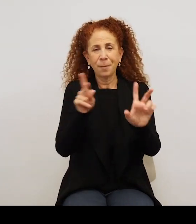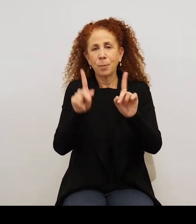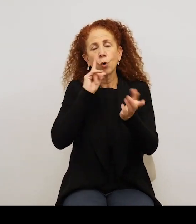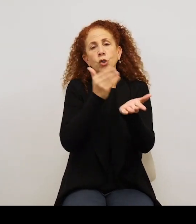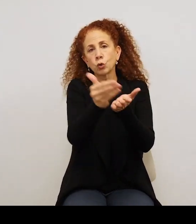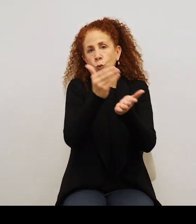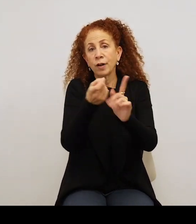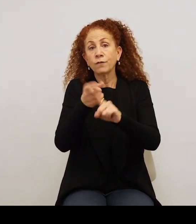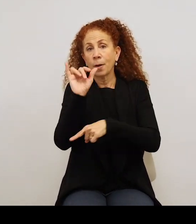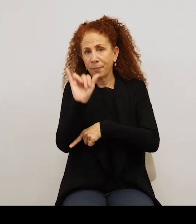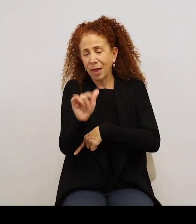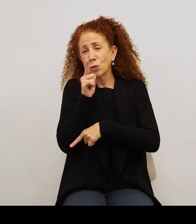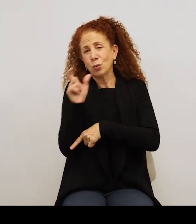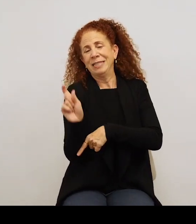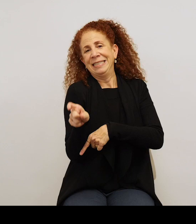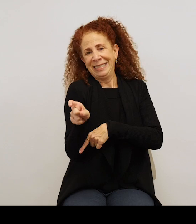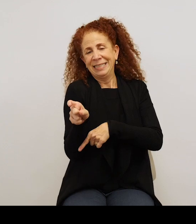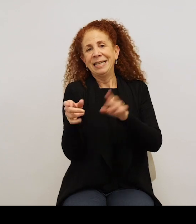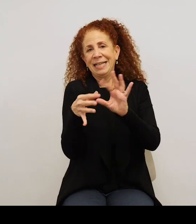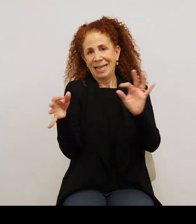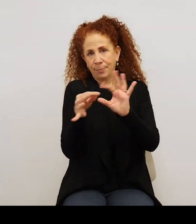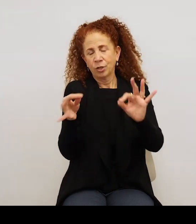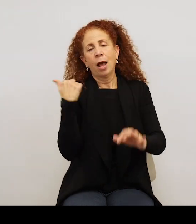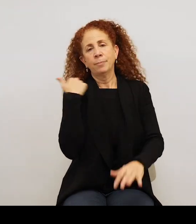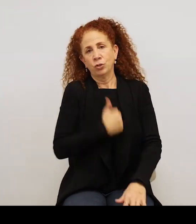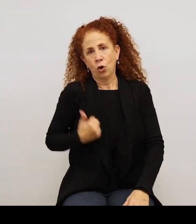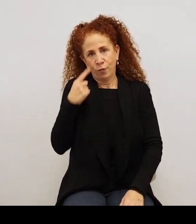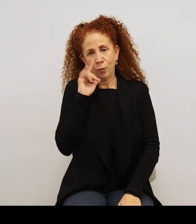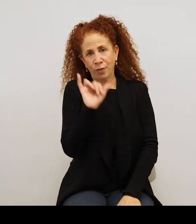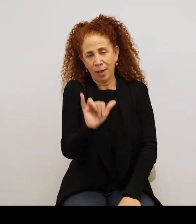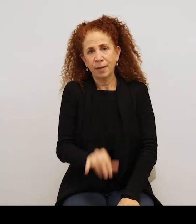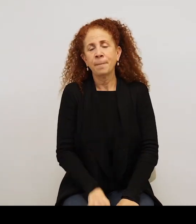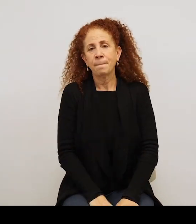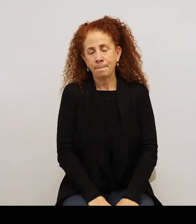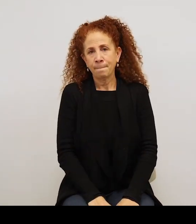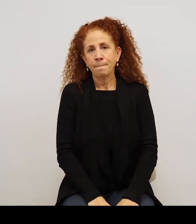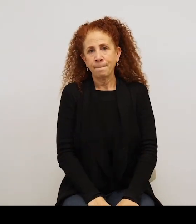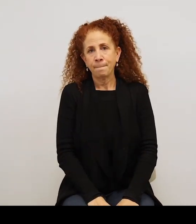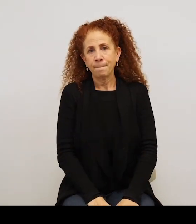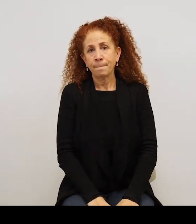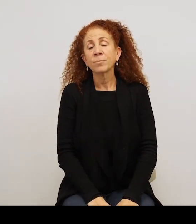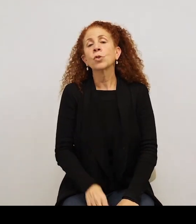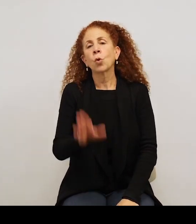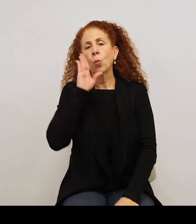from that who needed captions. So I'm very sorry. And we're going to look into that for the future